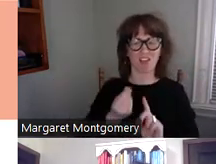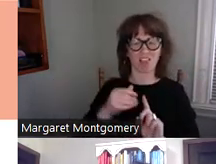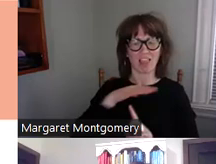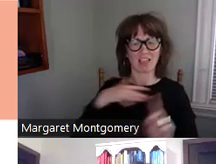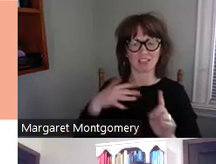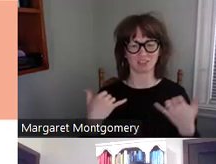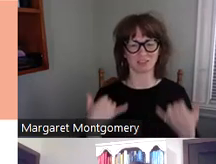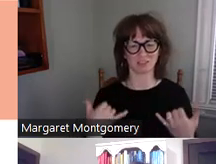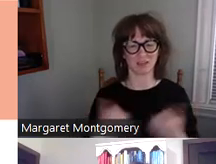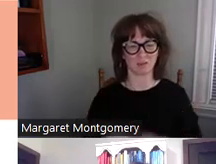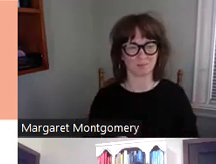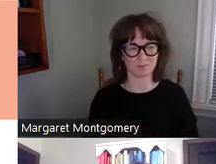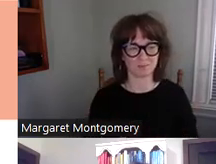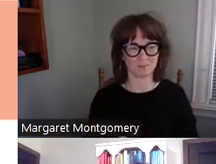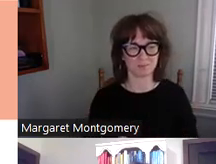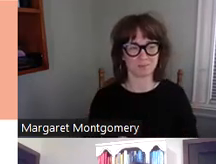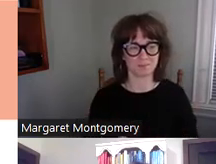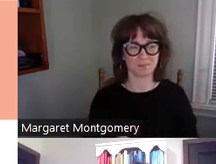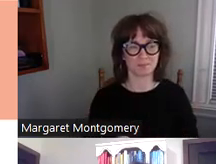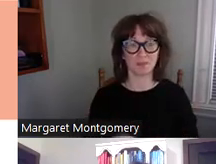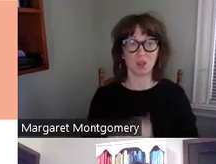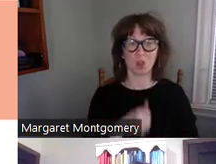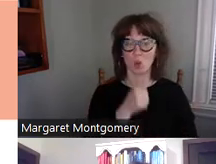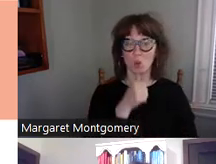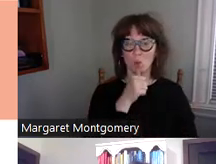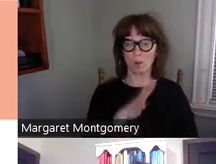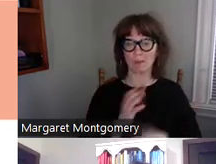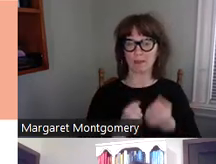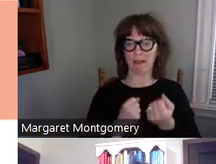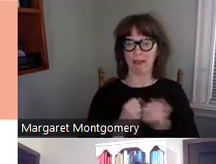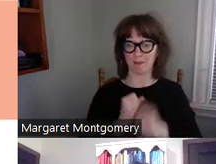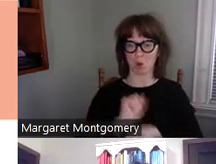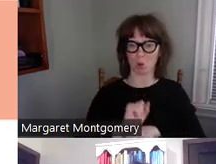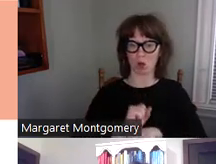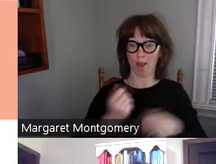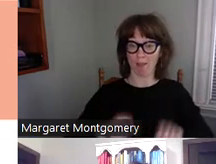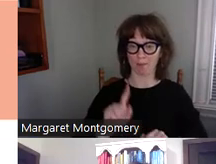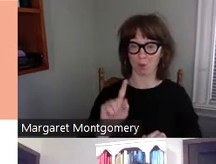12:04:16 Women's, advocates work takes place on dakota land the area that is now St.